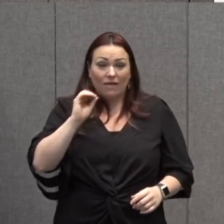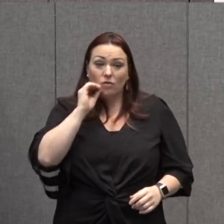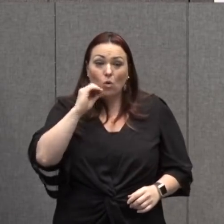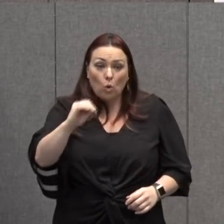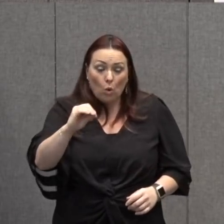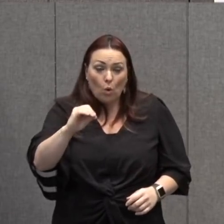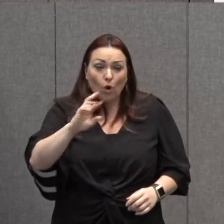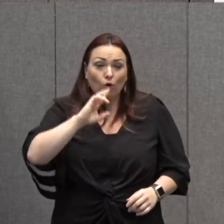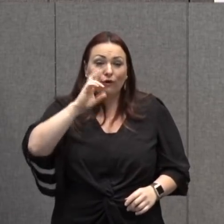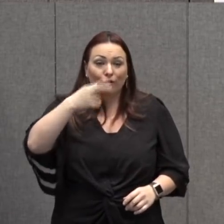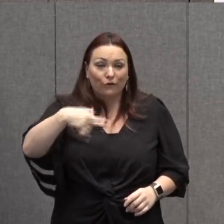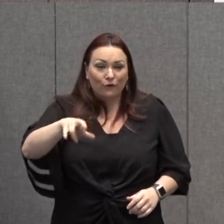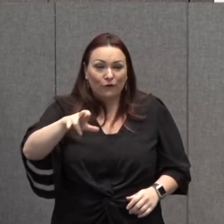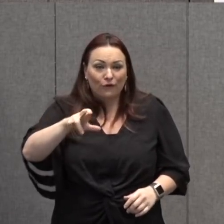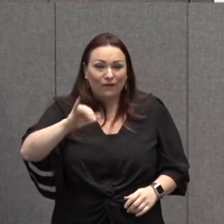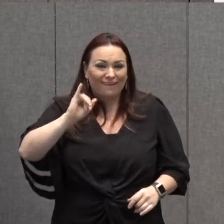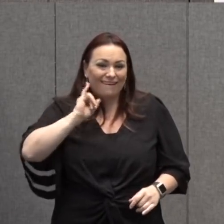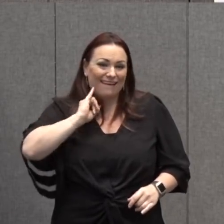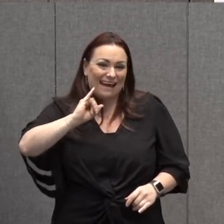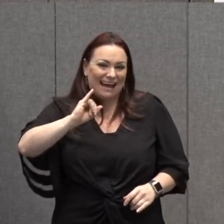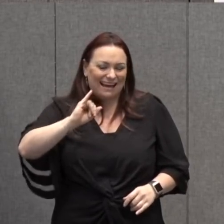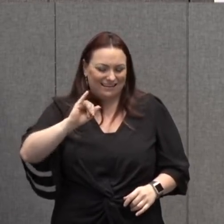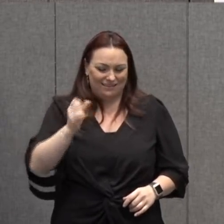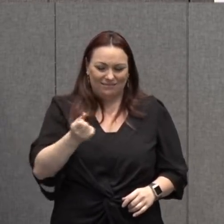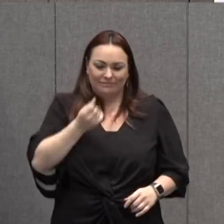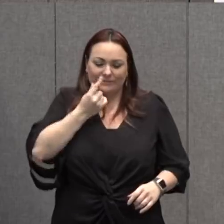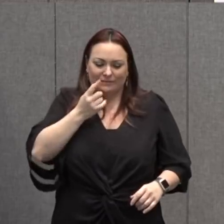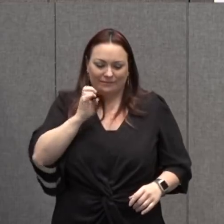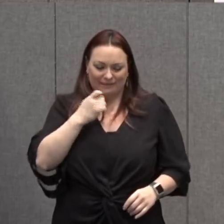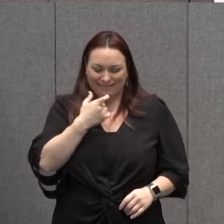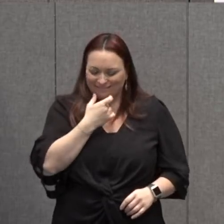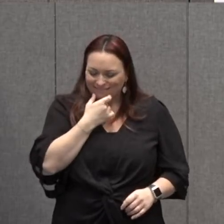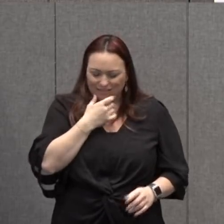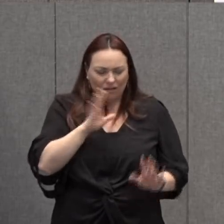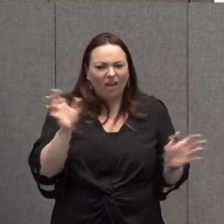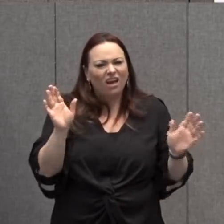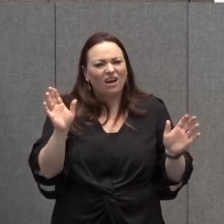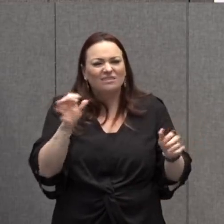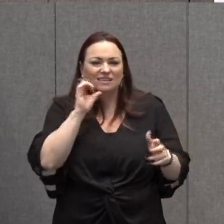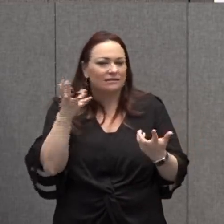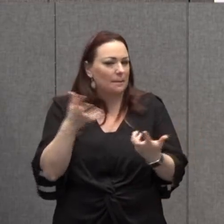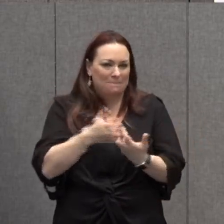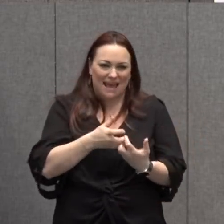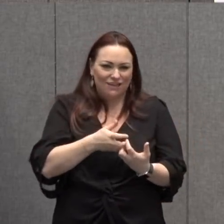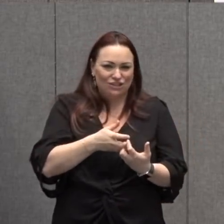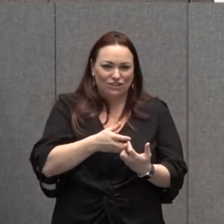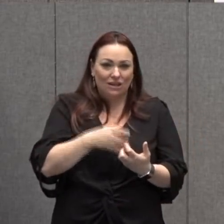There's no such word as that. So I would be like well, let's try the other sounds that A makes.